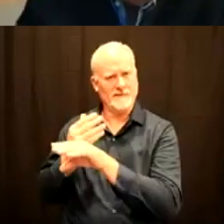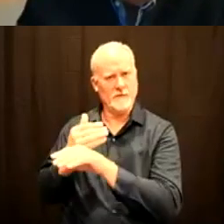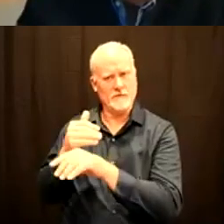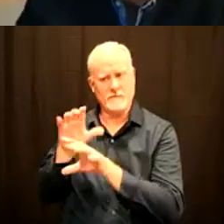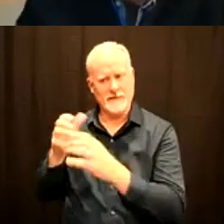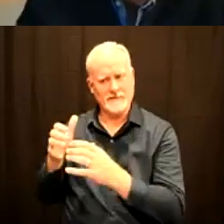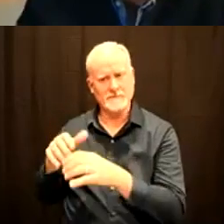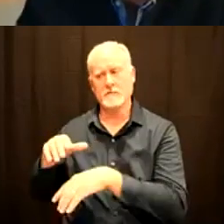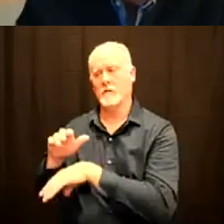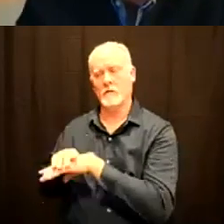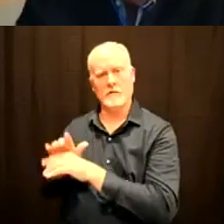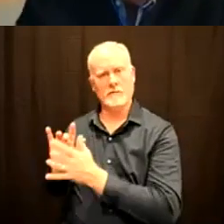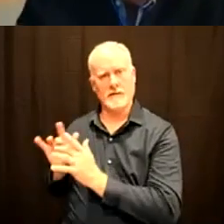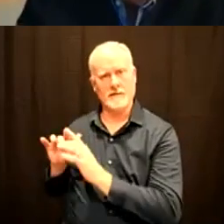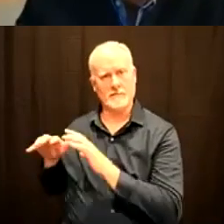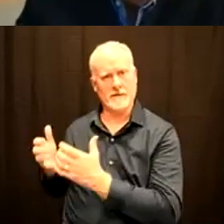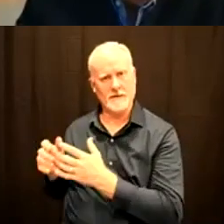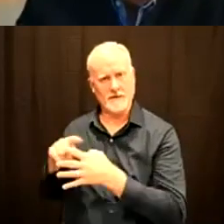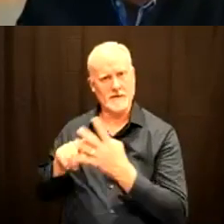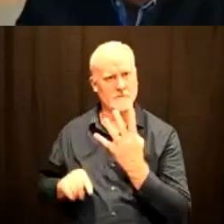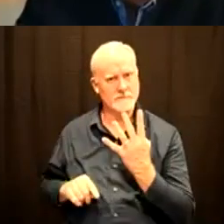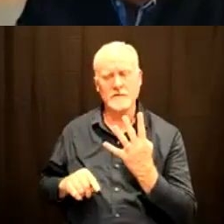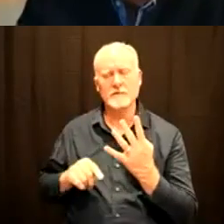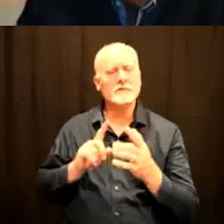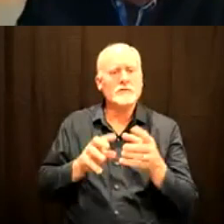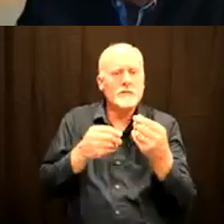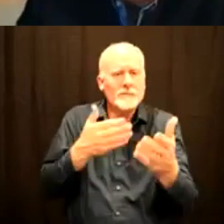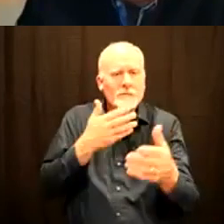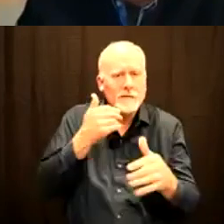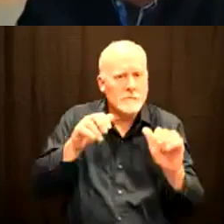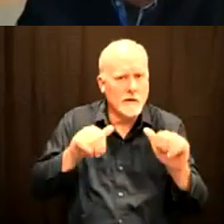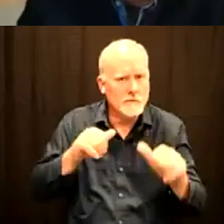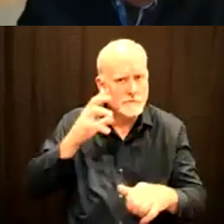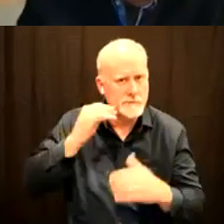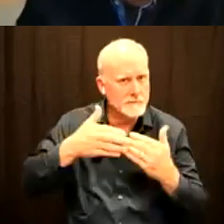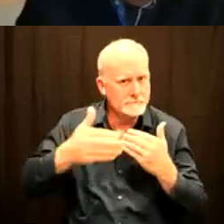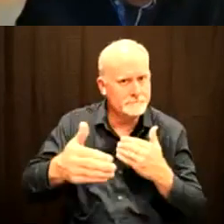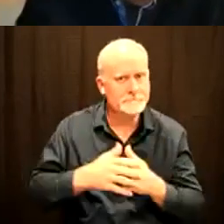our students with the best possible experience going forward so one of the things that i know